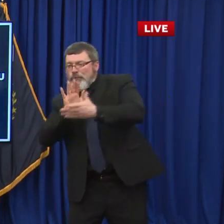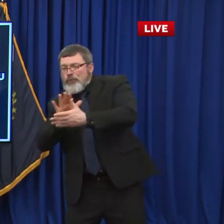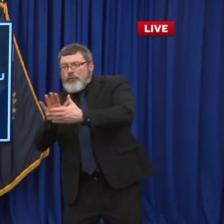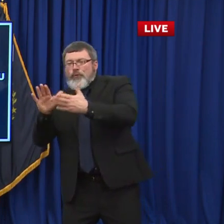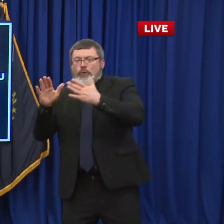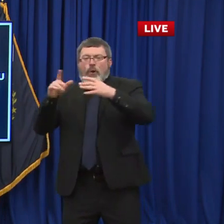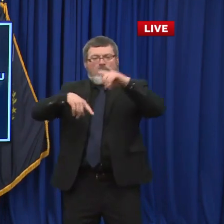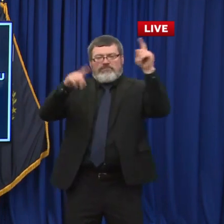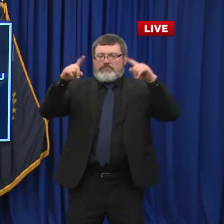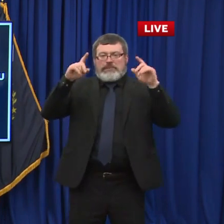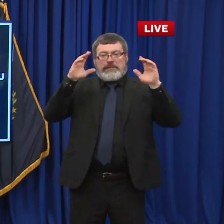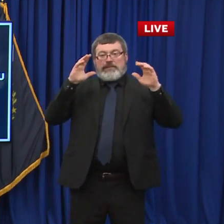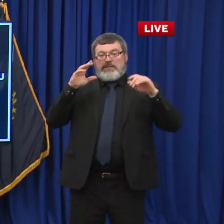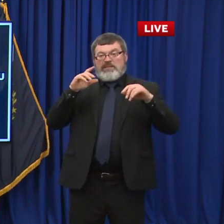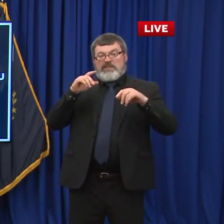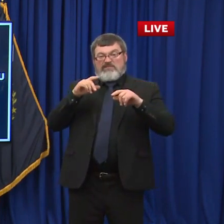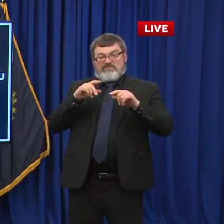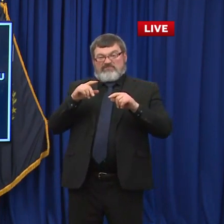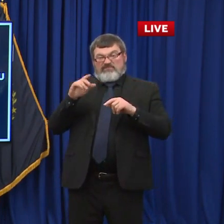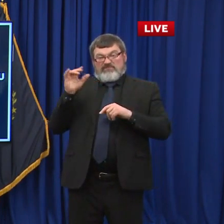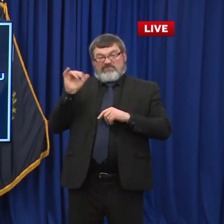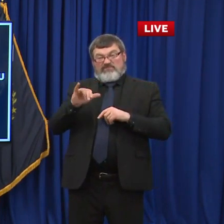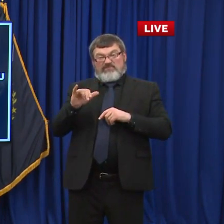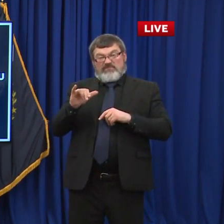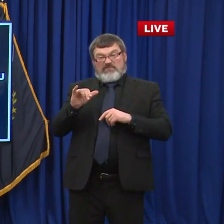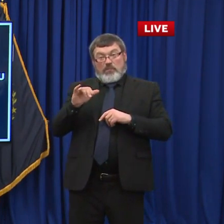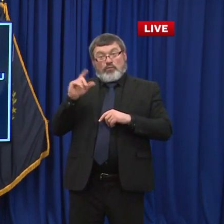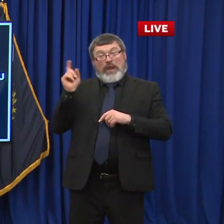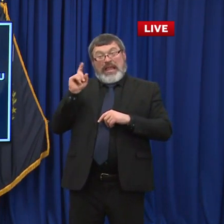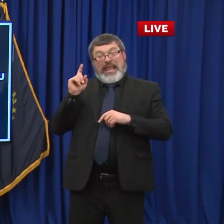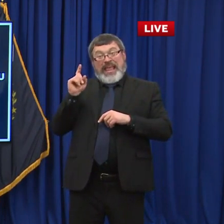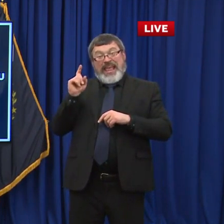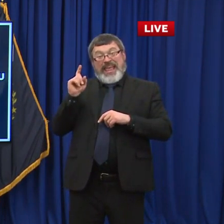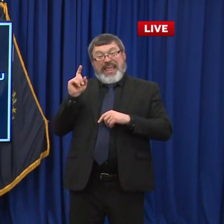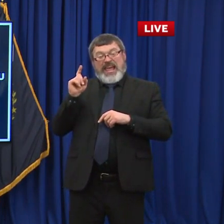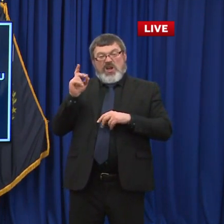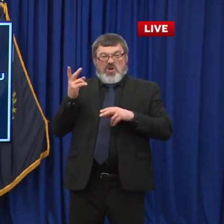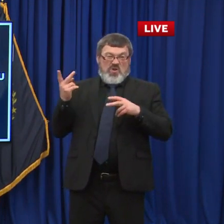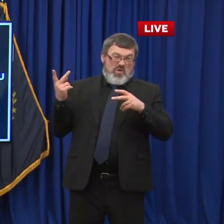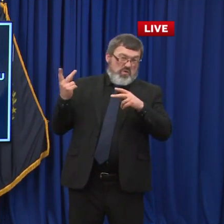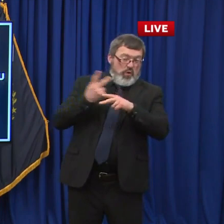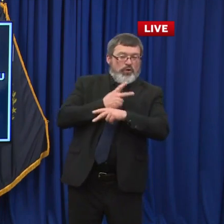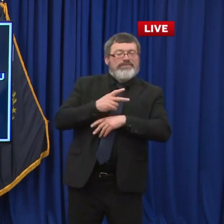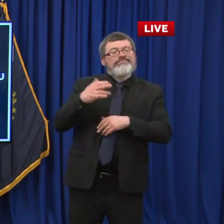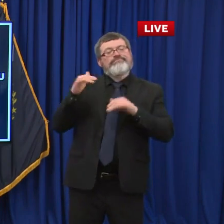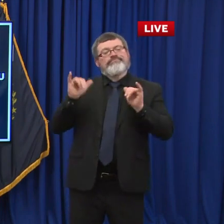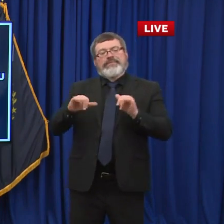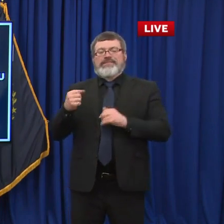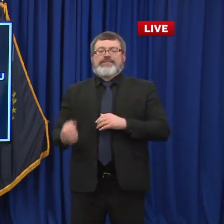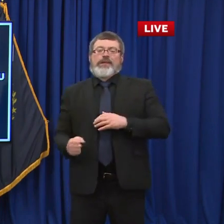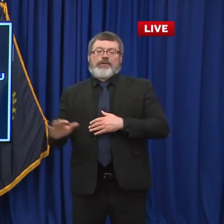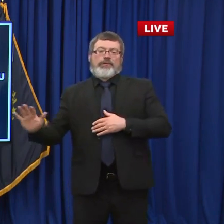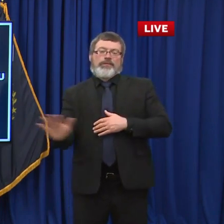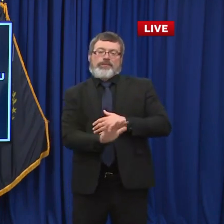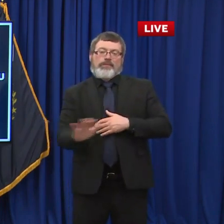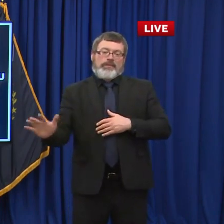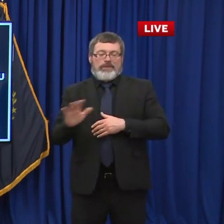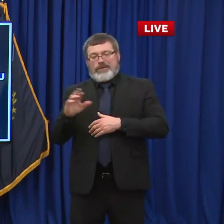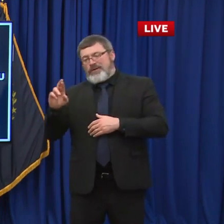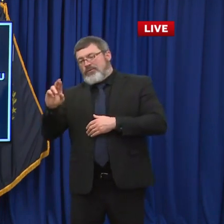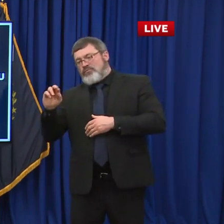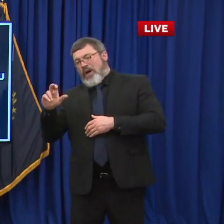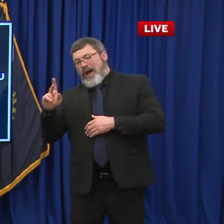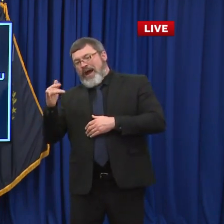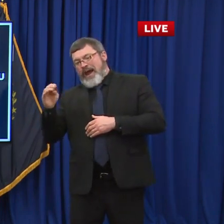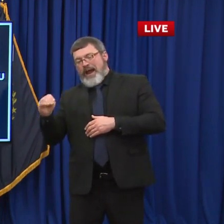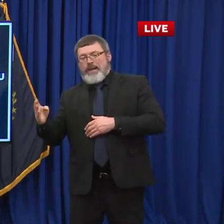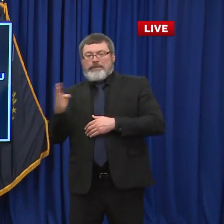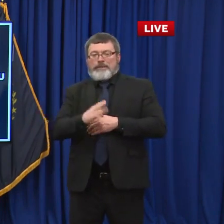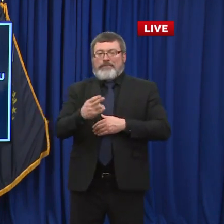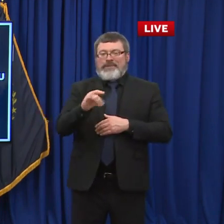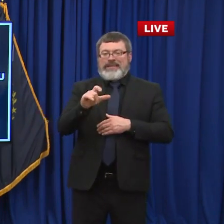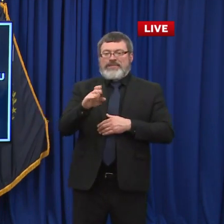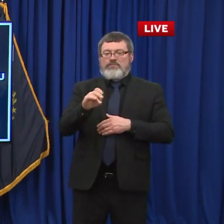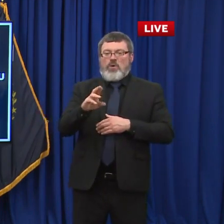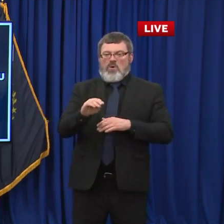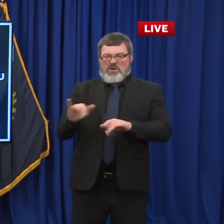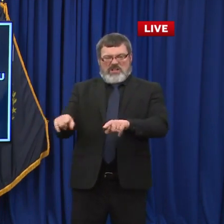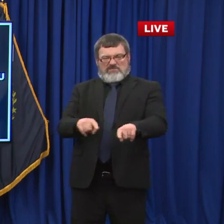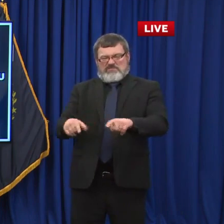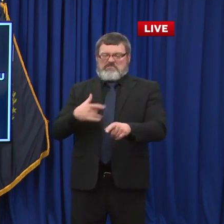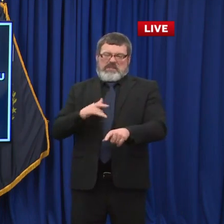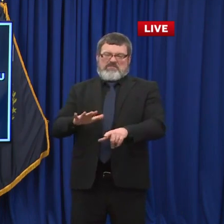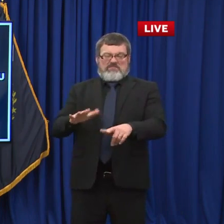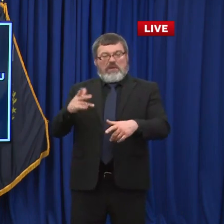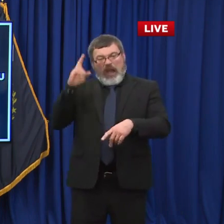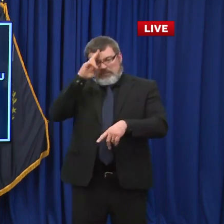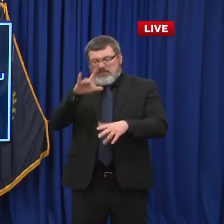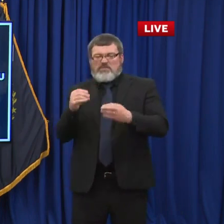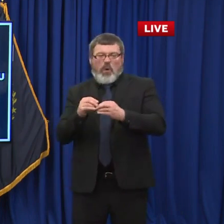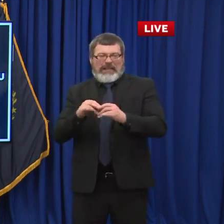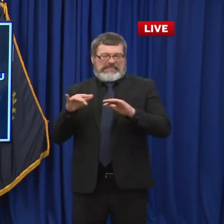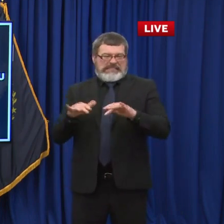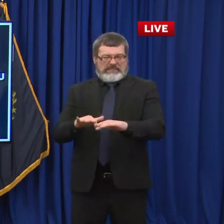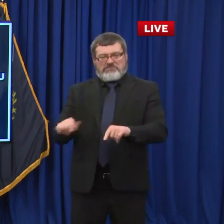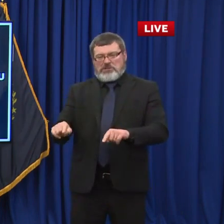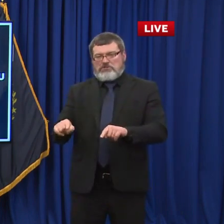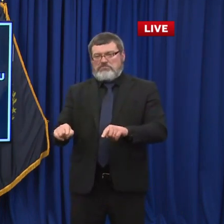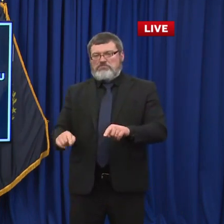HEALTH CARE RESOURCES VERY REGION BY REGION, BUT THE AREAS THAT HAVE THE HIGHEST BURDEN, SOUTHERN AND SOUTHEASTERN PARTS OF THE STATE ARE GOING TO SEE THE GREATER NUMBER OF CASES,